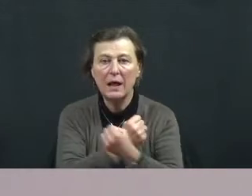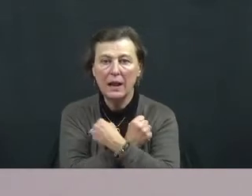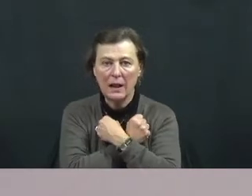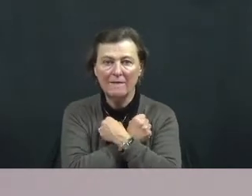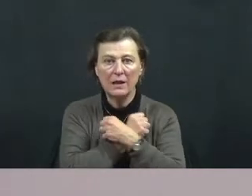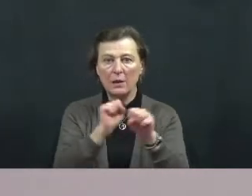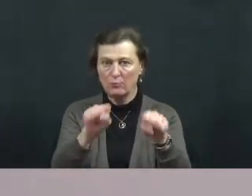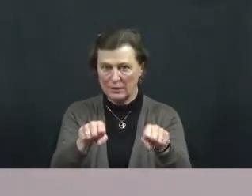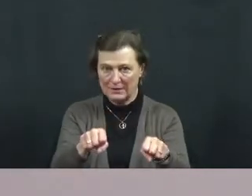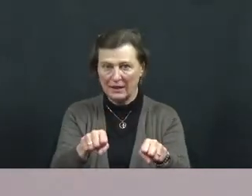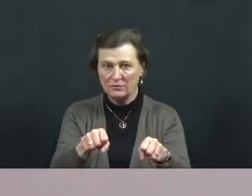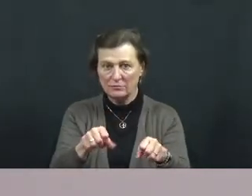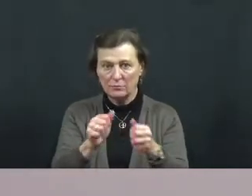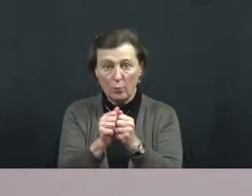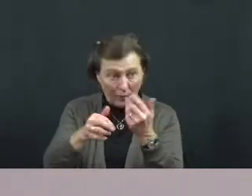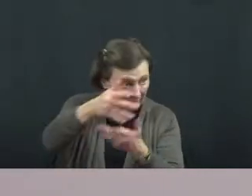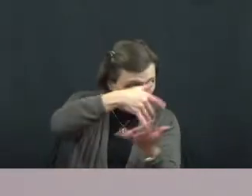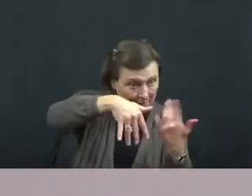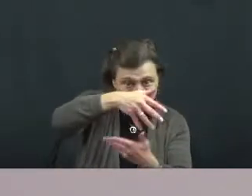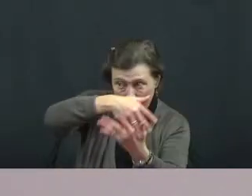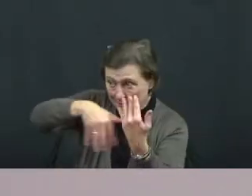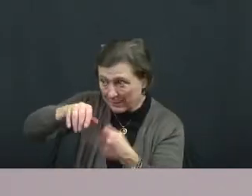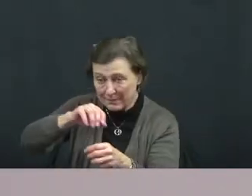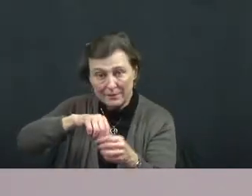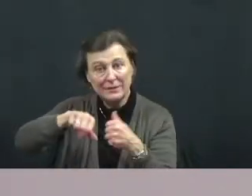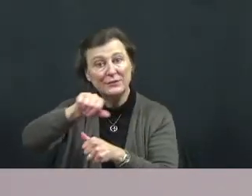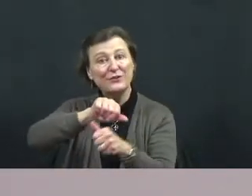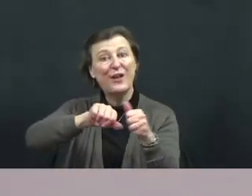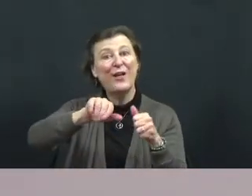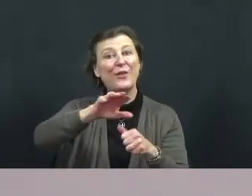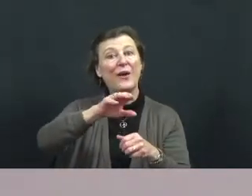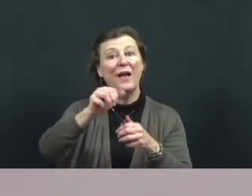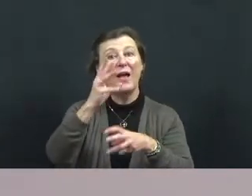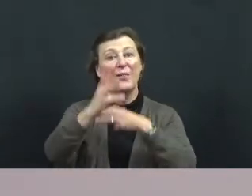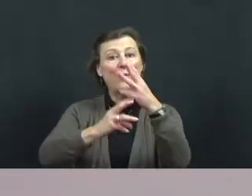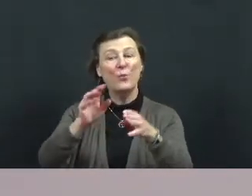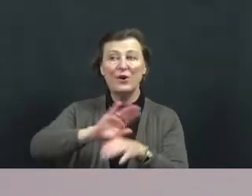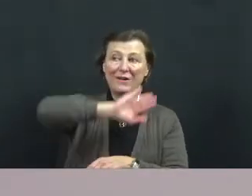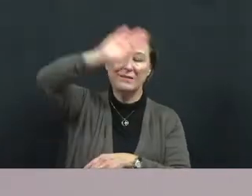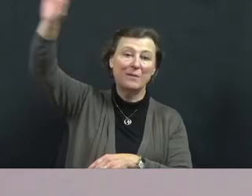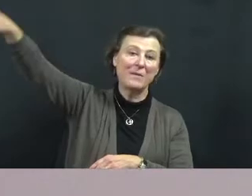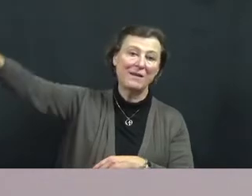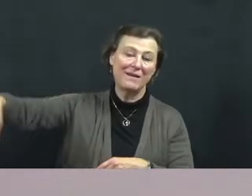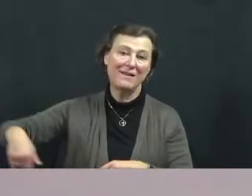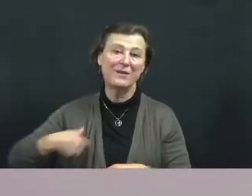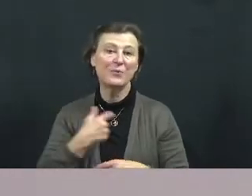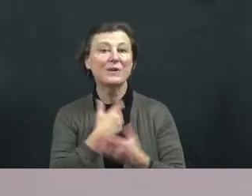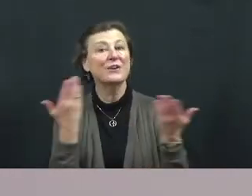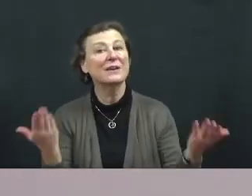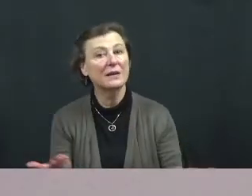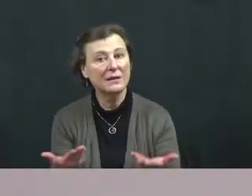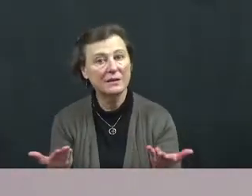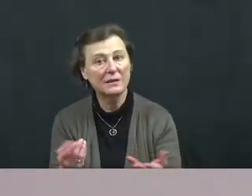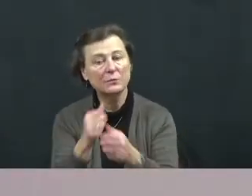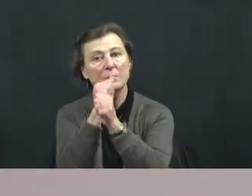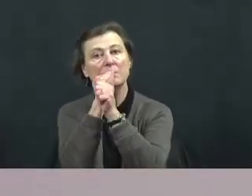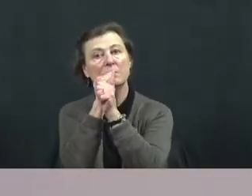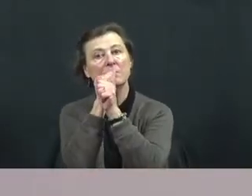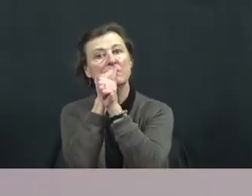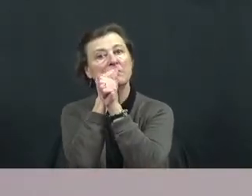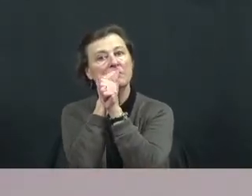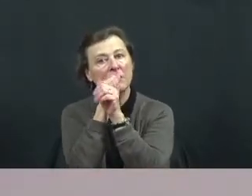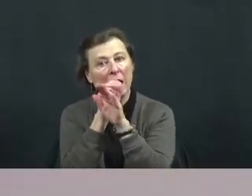Amongst ourselves and in the world beyond, we're here to bless and be blessed by one